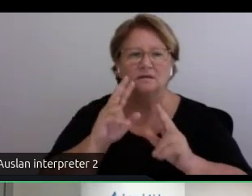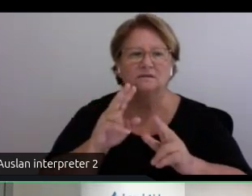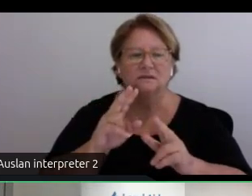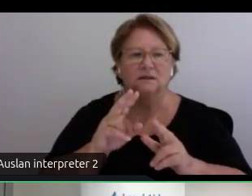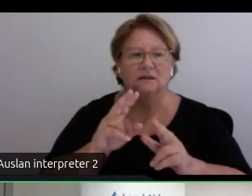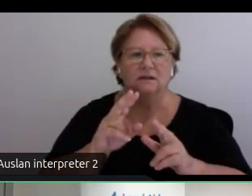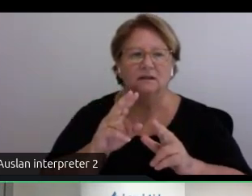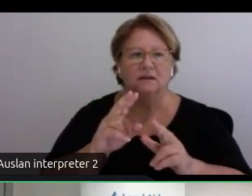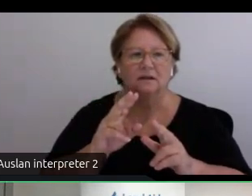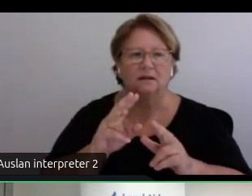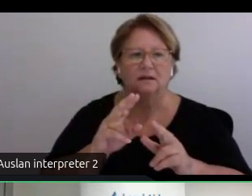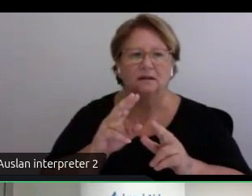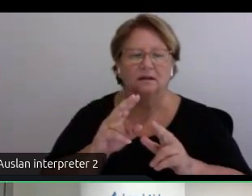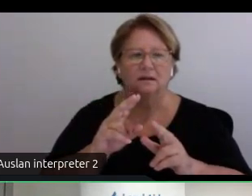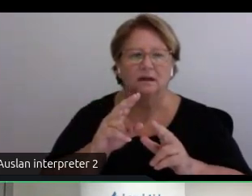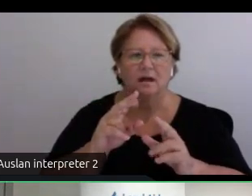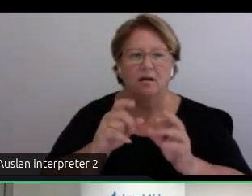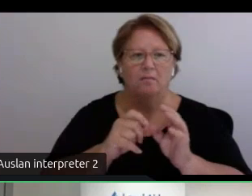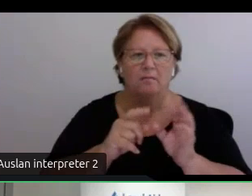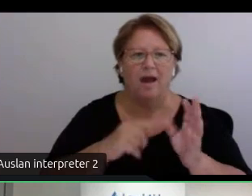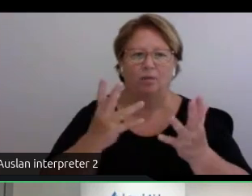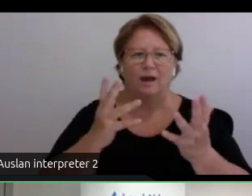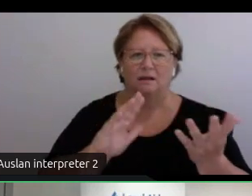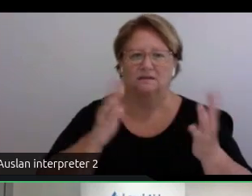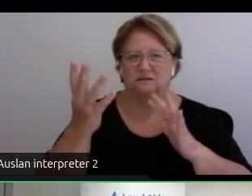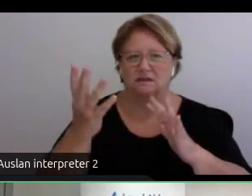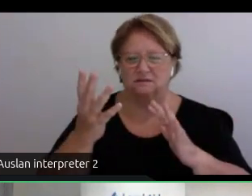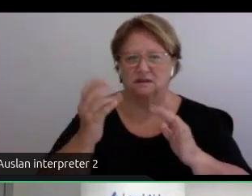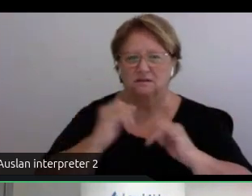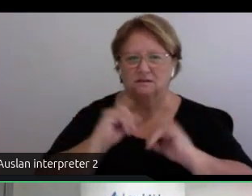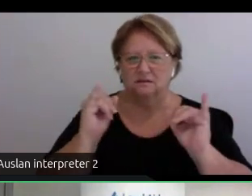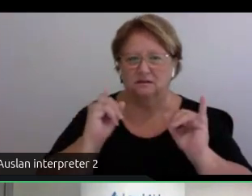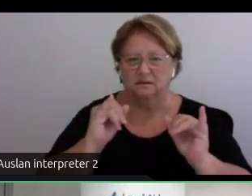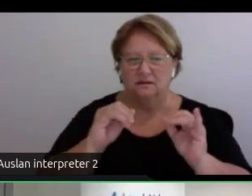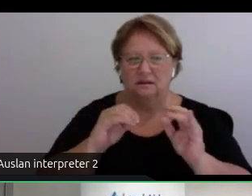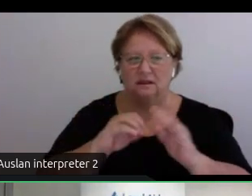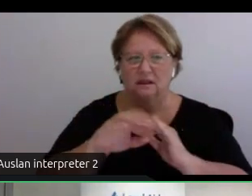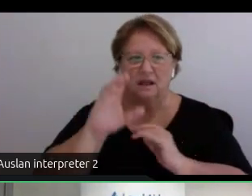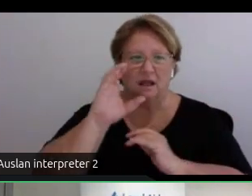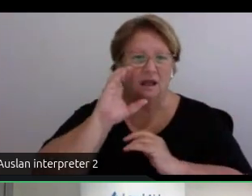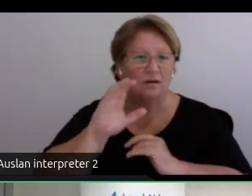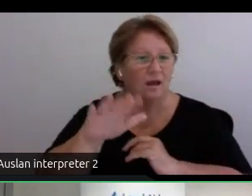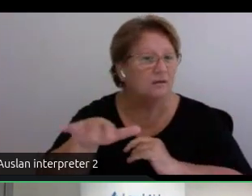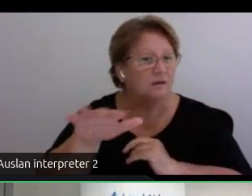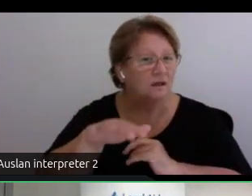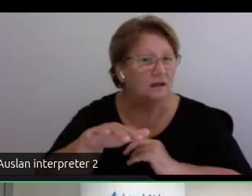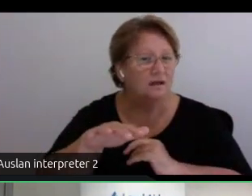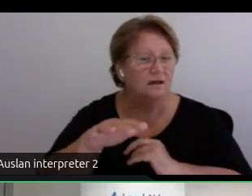is also affected by where the disaster is. Is it in a regional area that's um more likely to